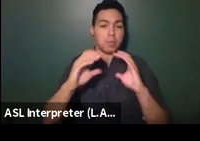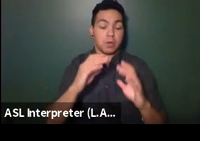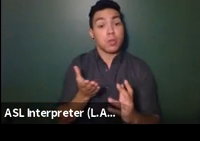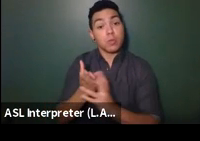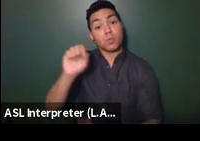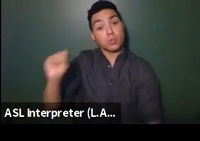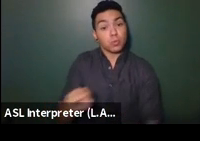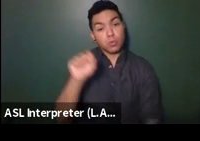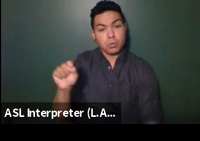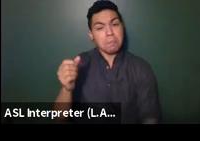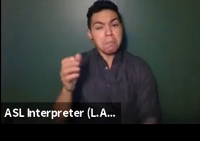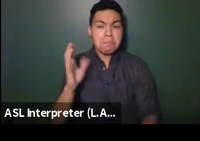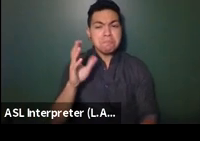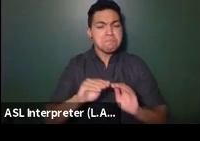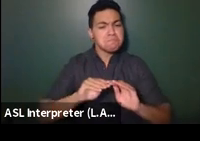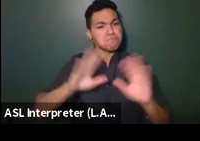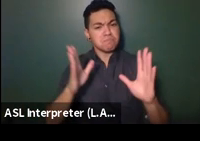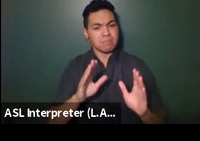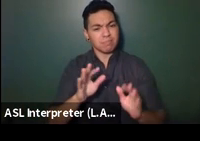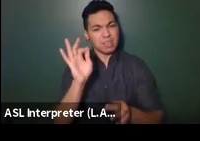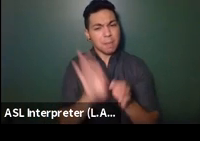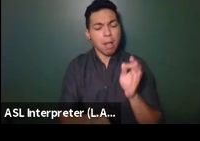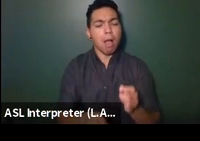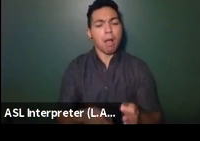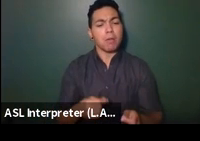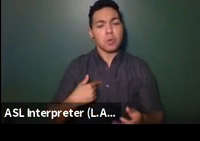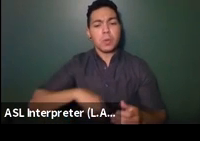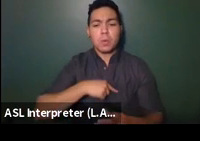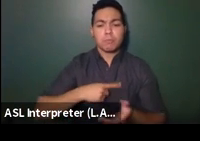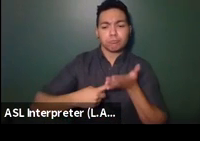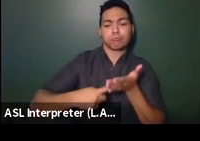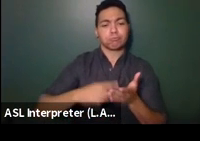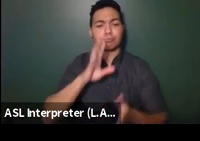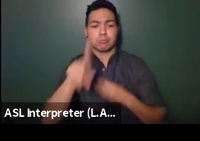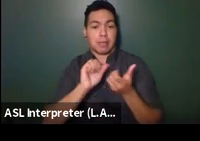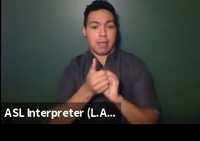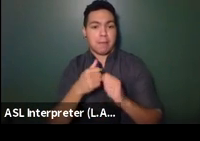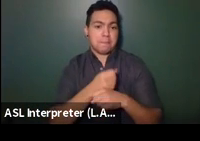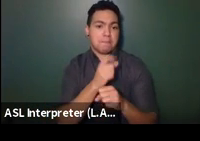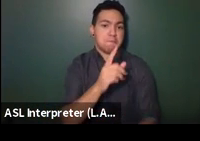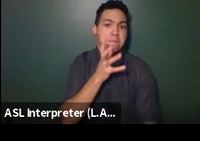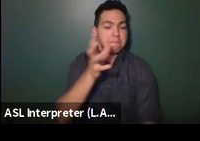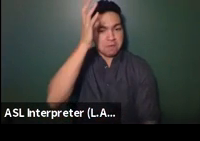ESD 189 - Amy Colburn: It's pretty straightforward. I think so we'll kind of dig in and we'll talk about how you can make sure your parents have access